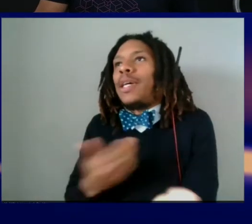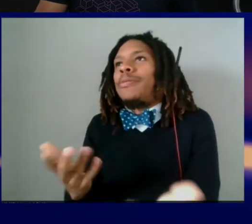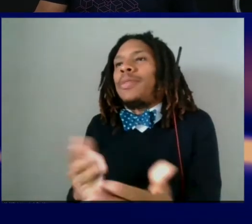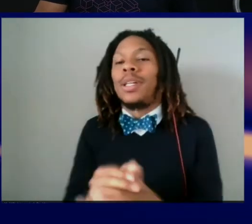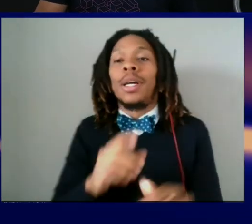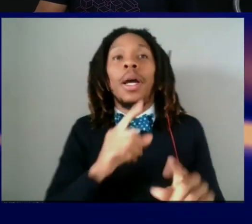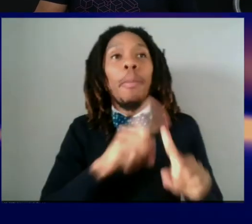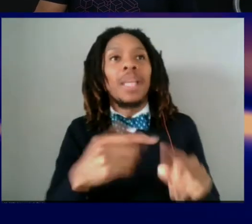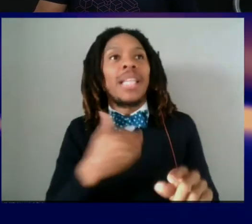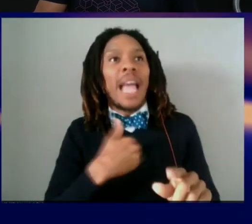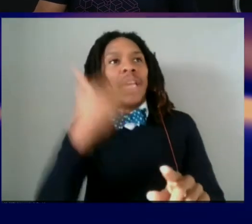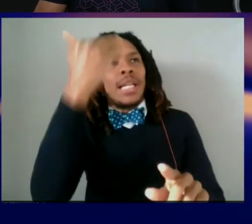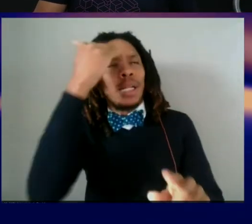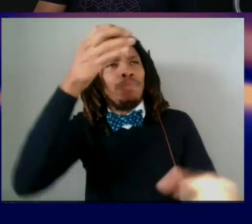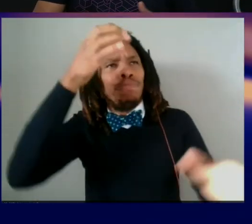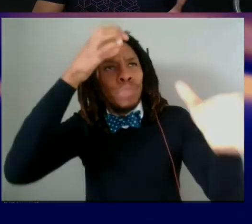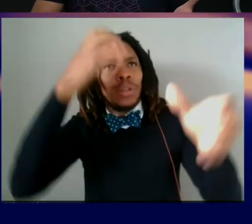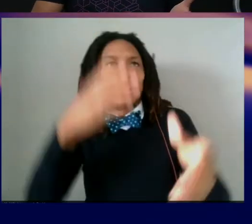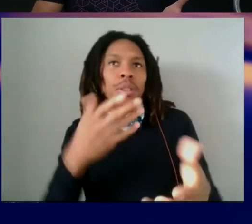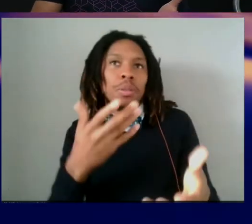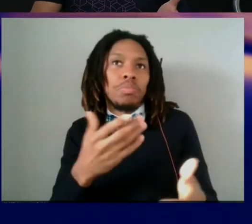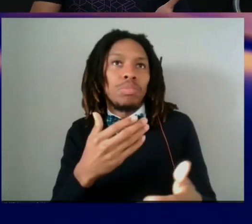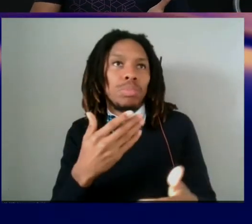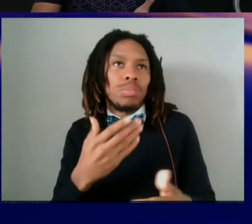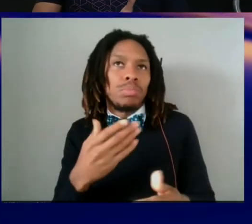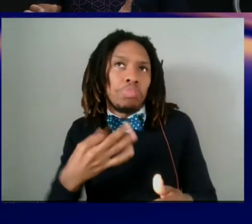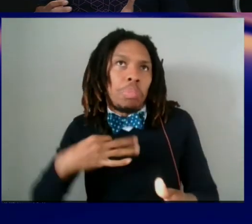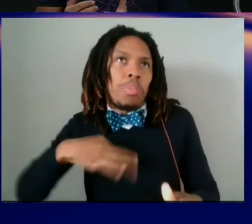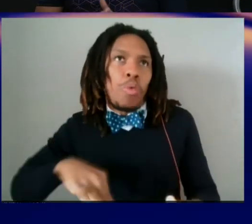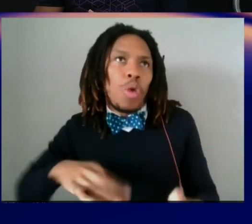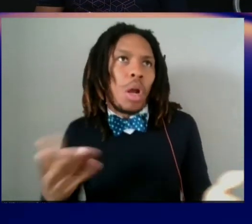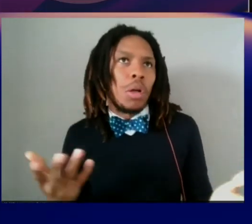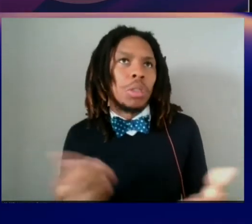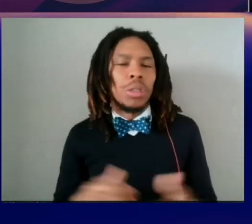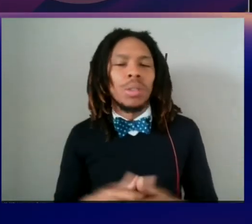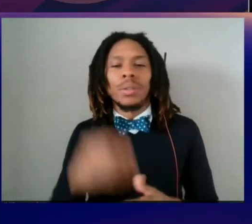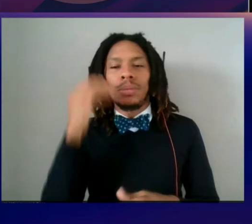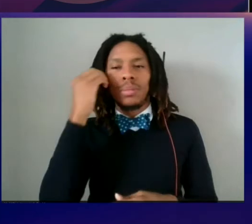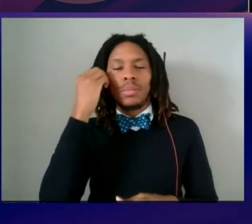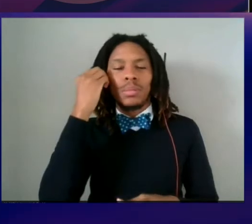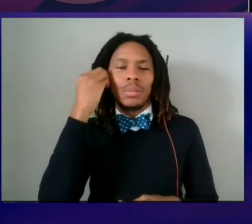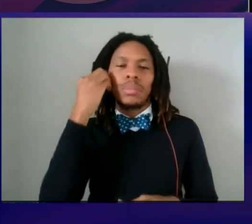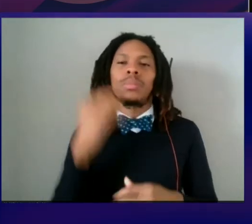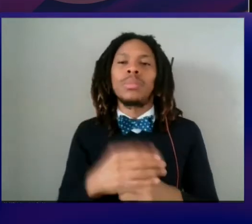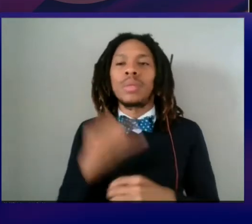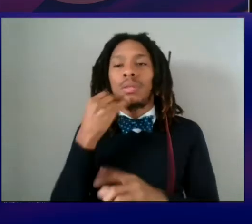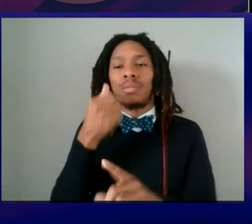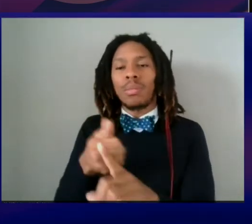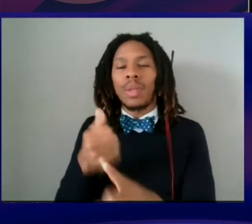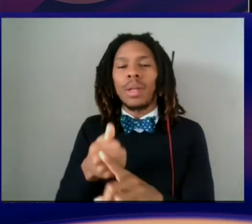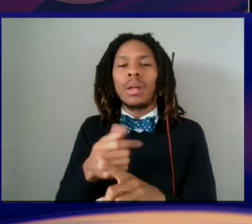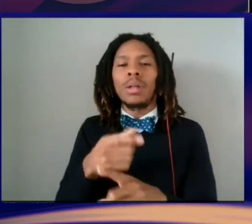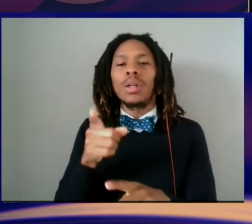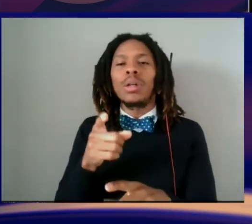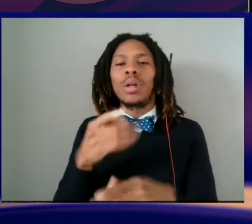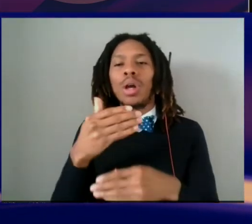of that certainly wouldn't hurt. No, it wouldn't hurt. So if you are a window shop or a dot net developer,